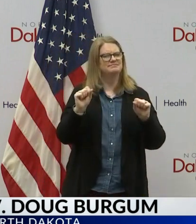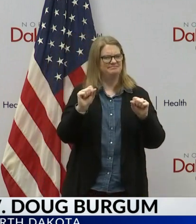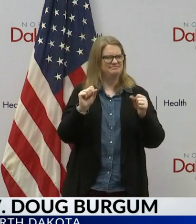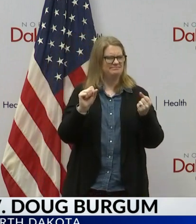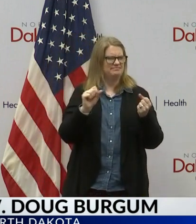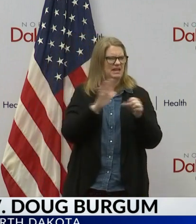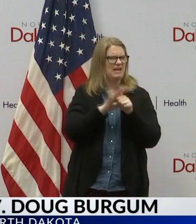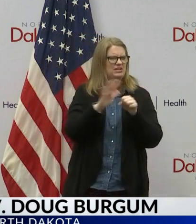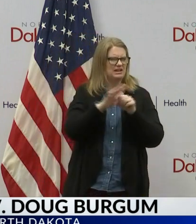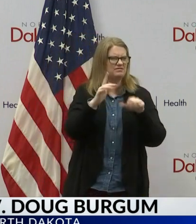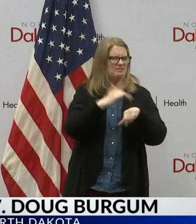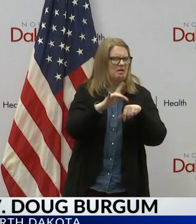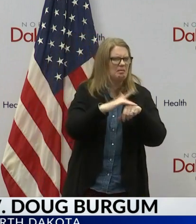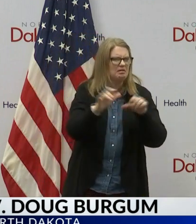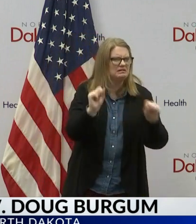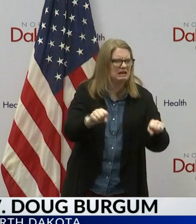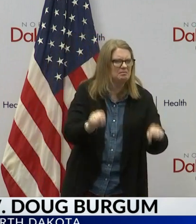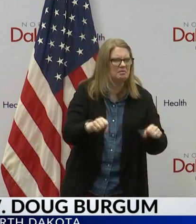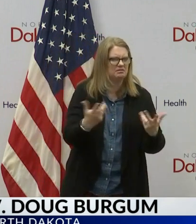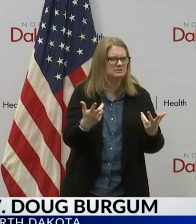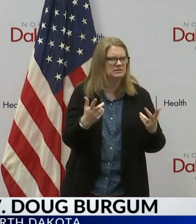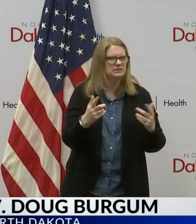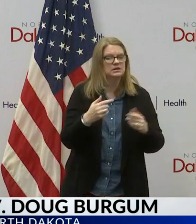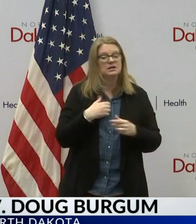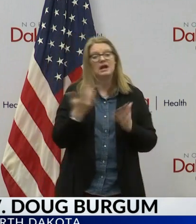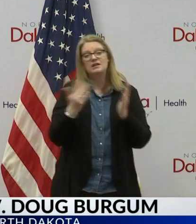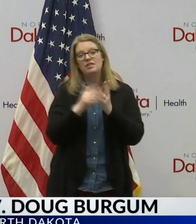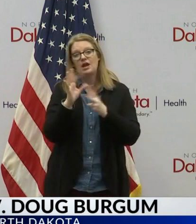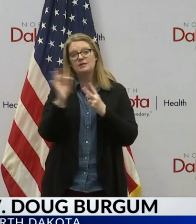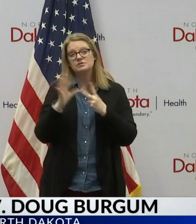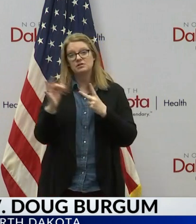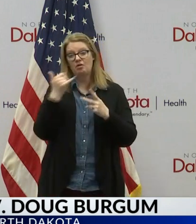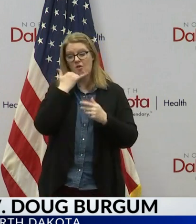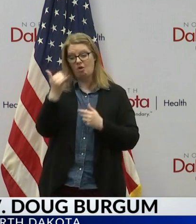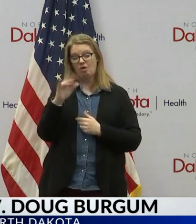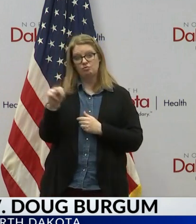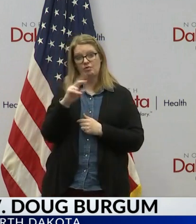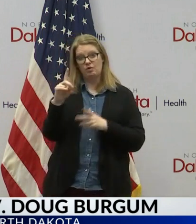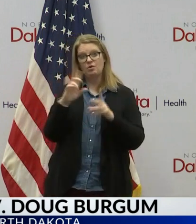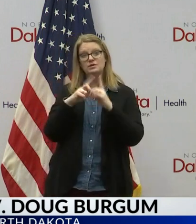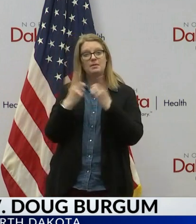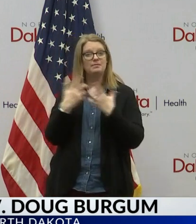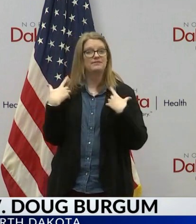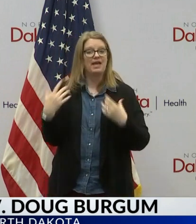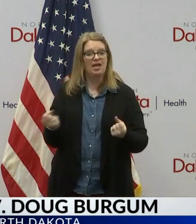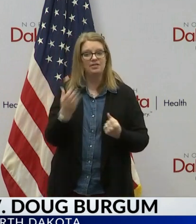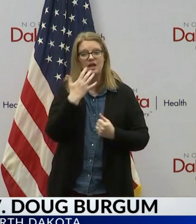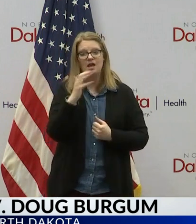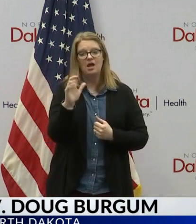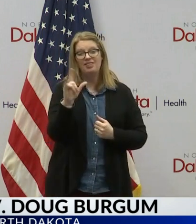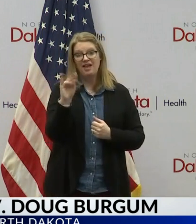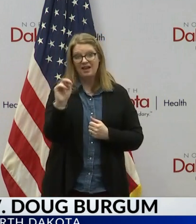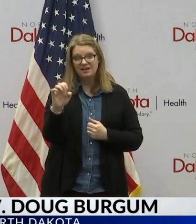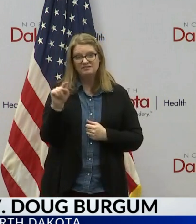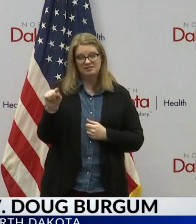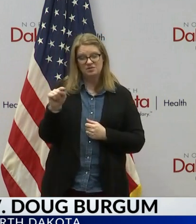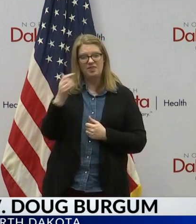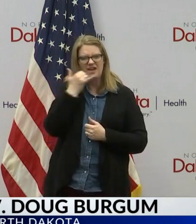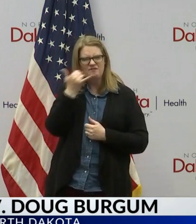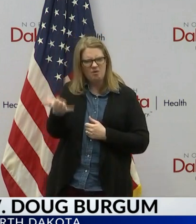TO GET TESTED. THERE WOULD BE NO NEED FOR THAT BECAUSE WE HAVE ENOUGH TEST CAPACITY. IF YOU WANTED TO GET A TEST AND COULDN'T, THERE ARE OPTIONS TO